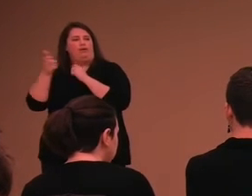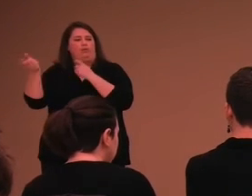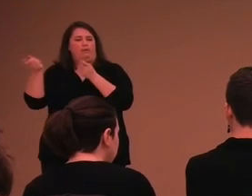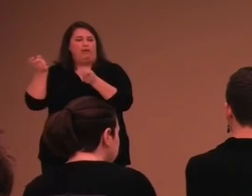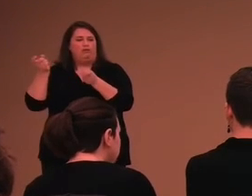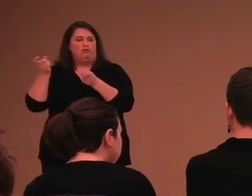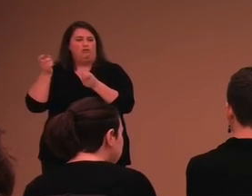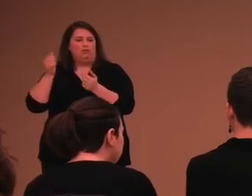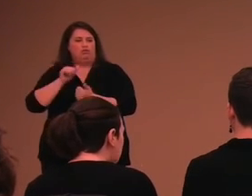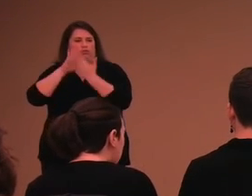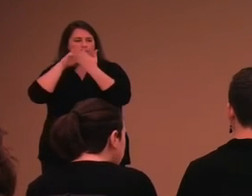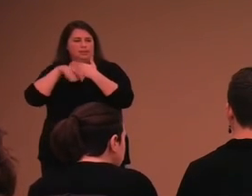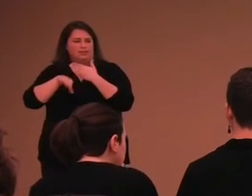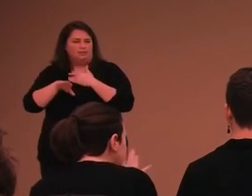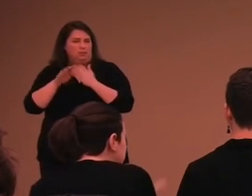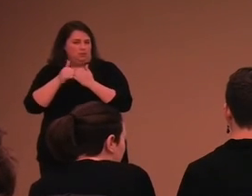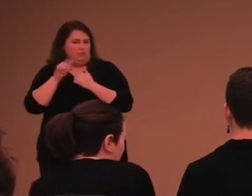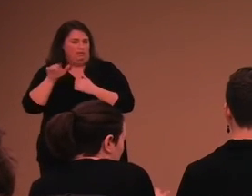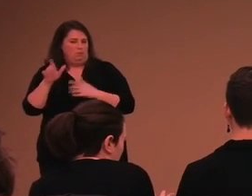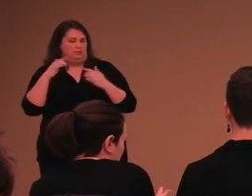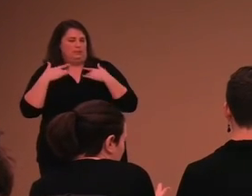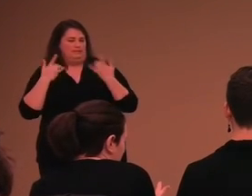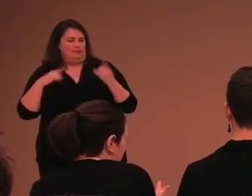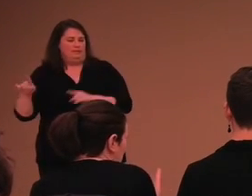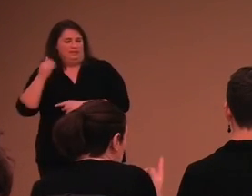Addressing accessibility with those when you only have one chance to do something